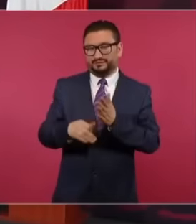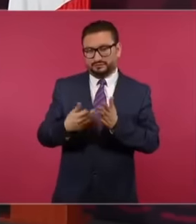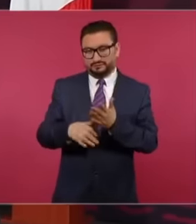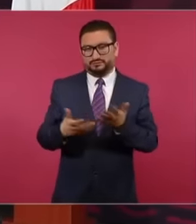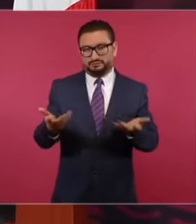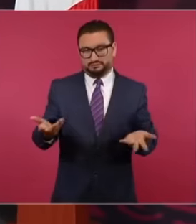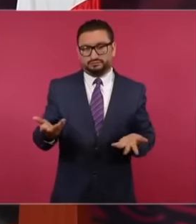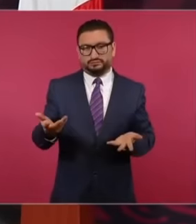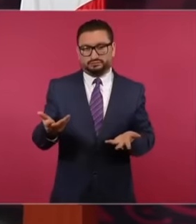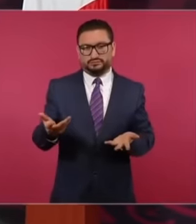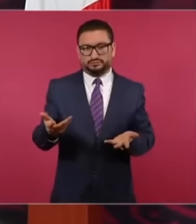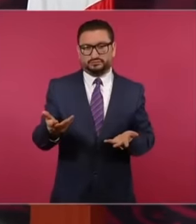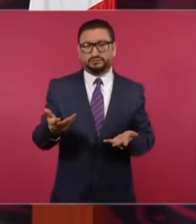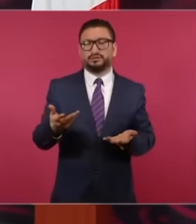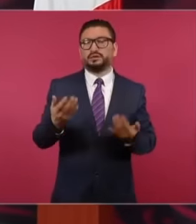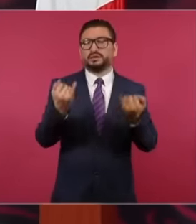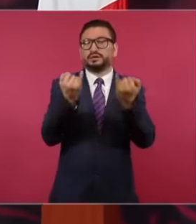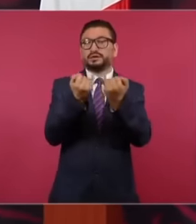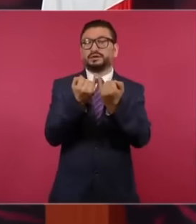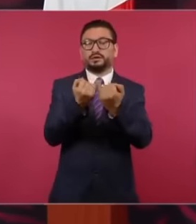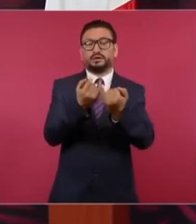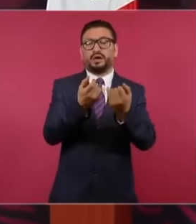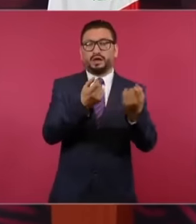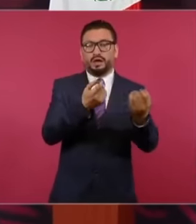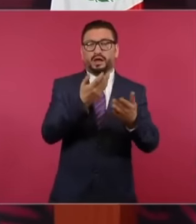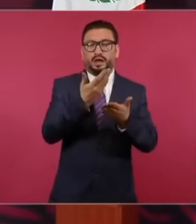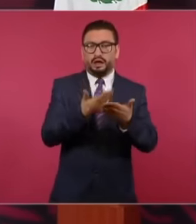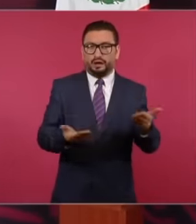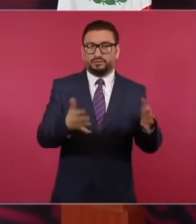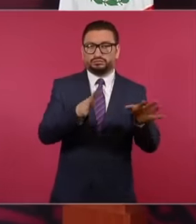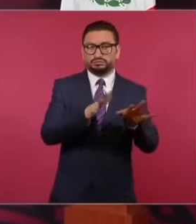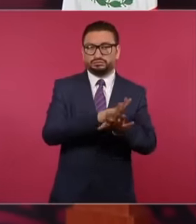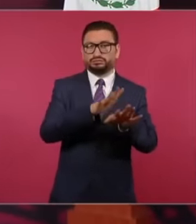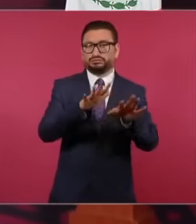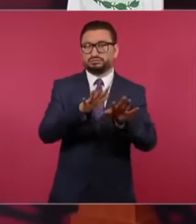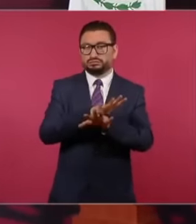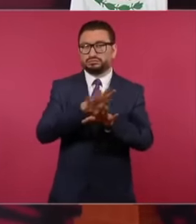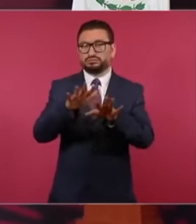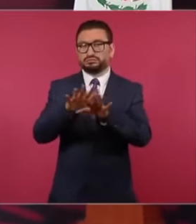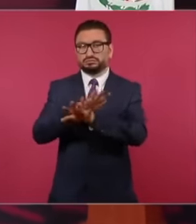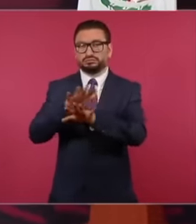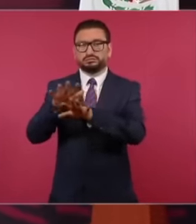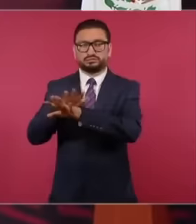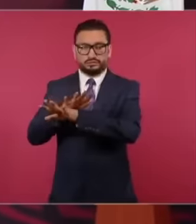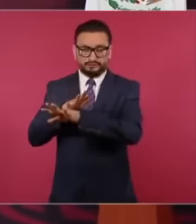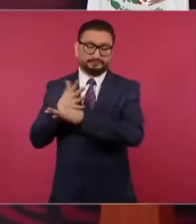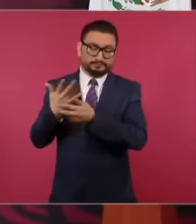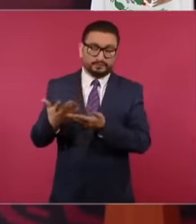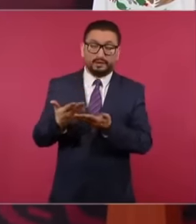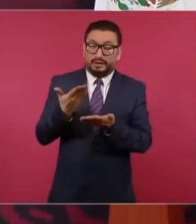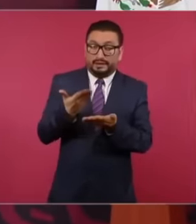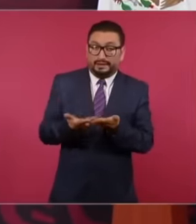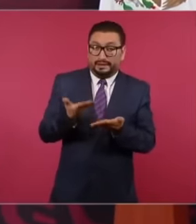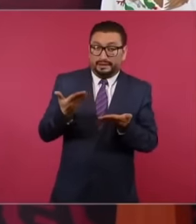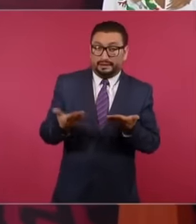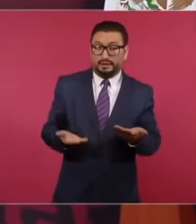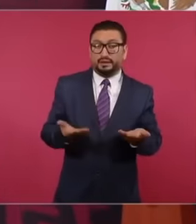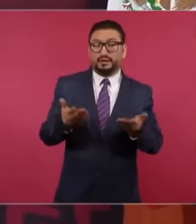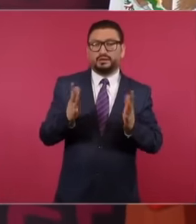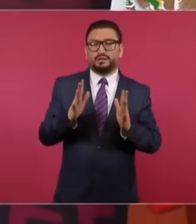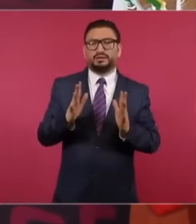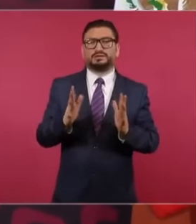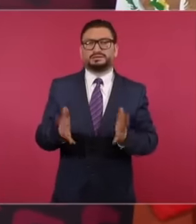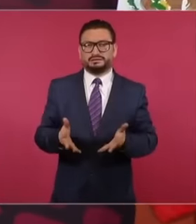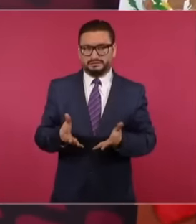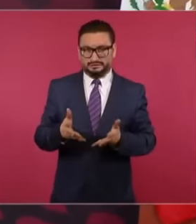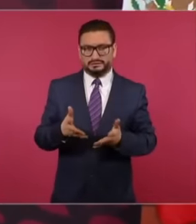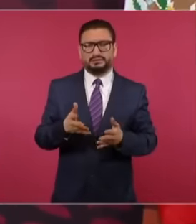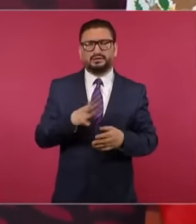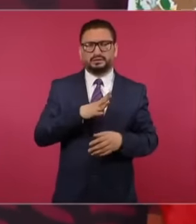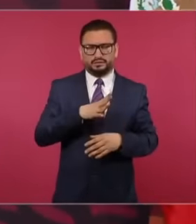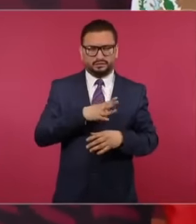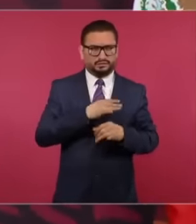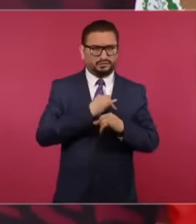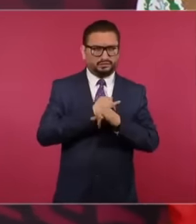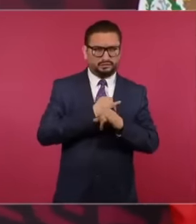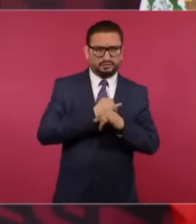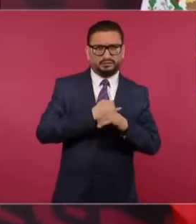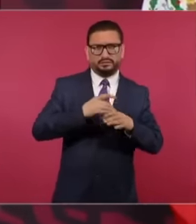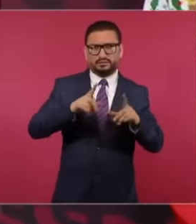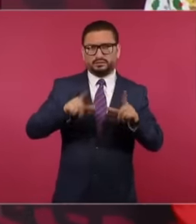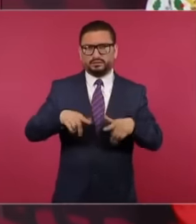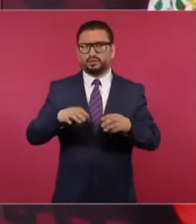and the changes that are taking place, eh, the fact that portals or network programs now exist,